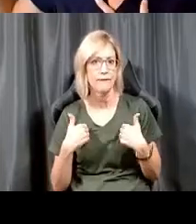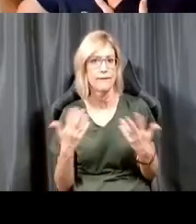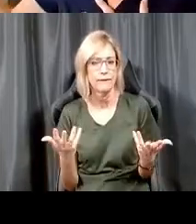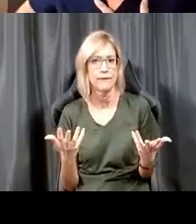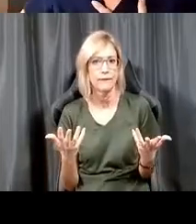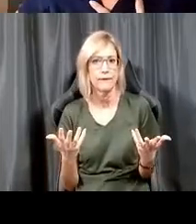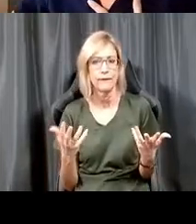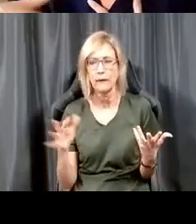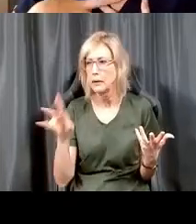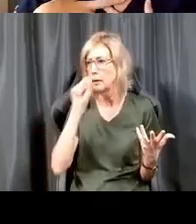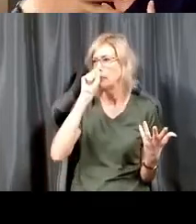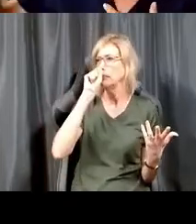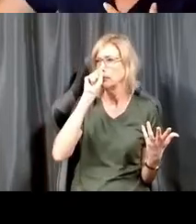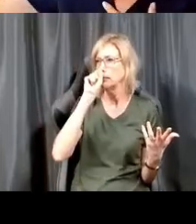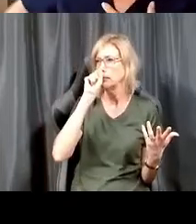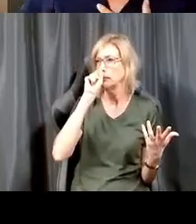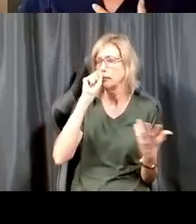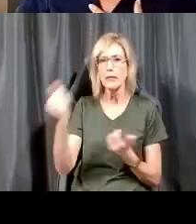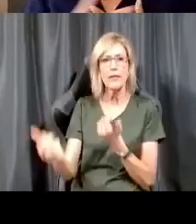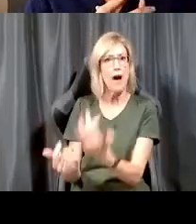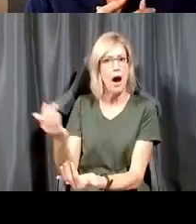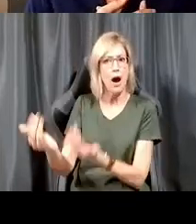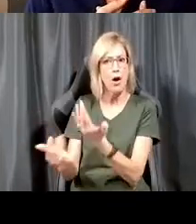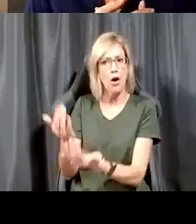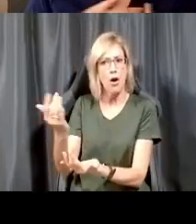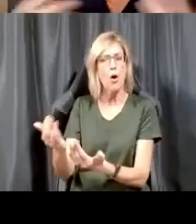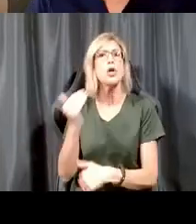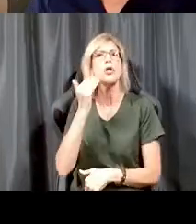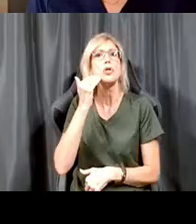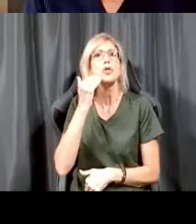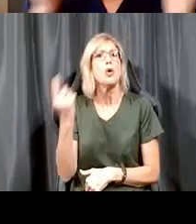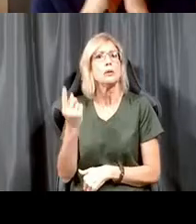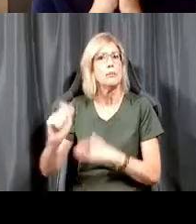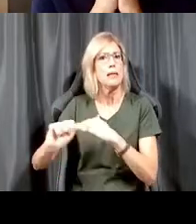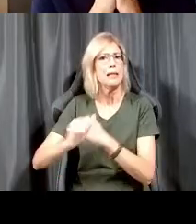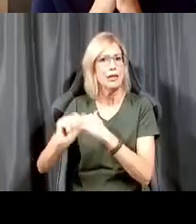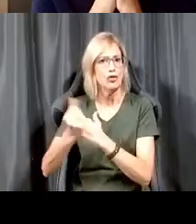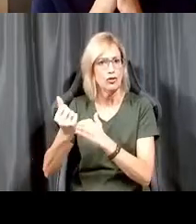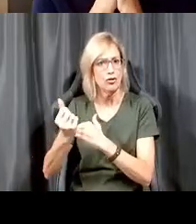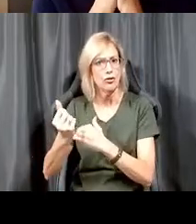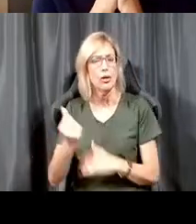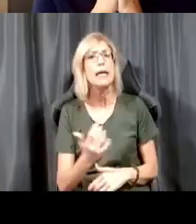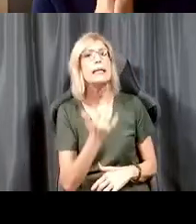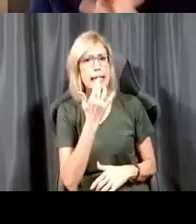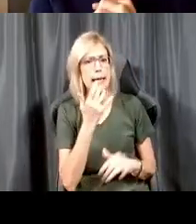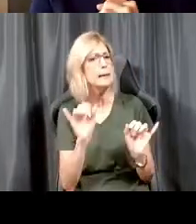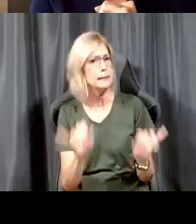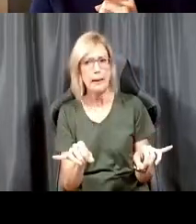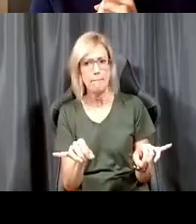smell a fire nearby. We know that there is something that is dangerous. Our sense of taste does the same thing. As